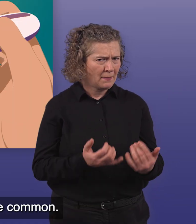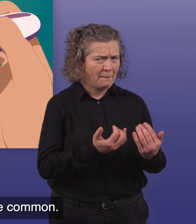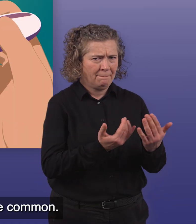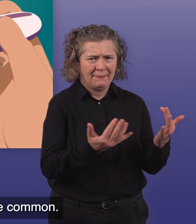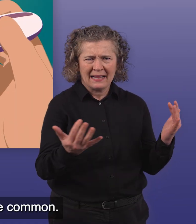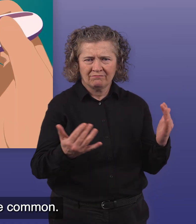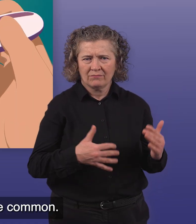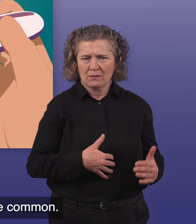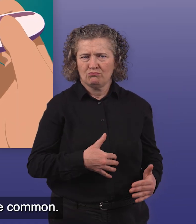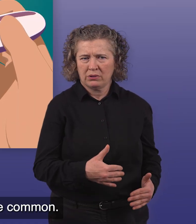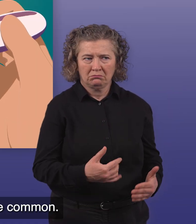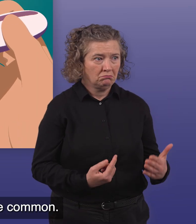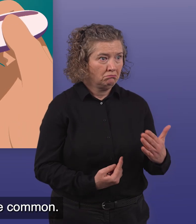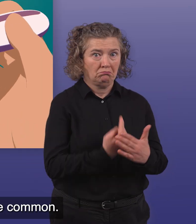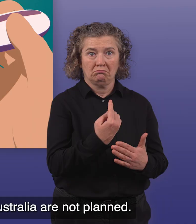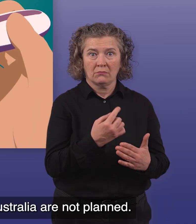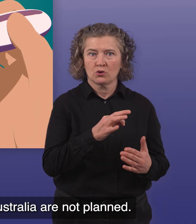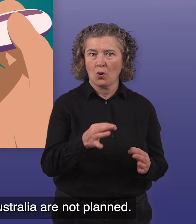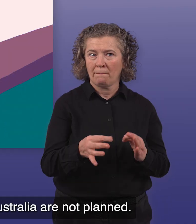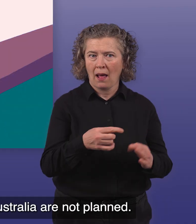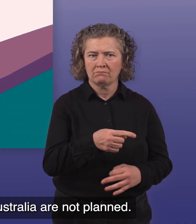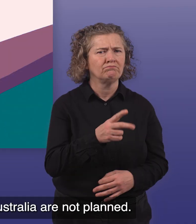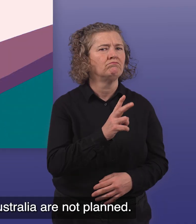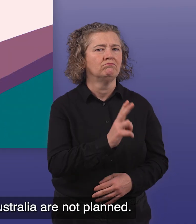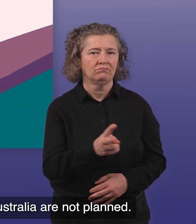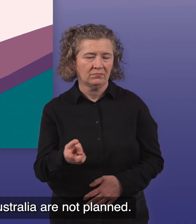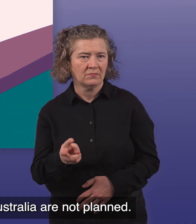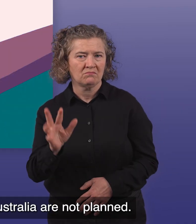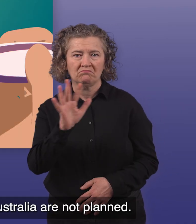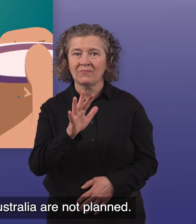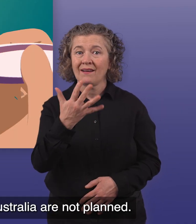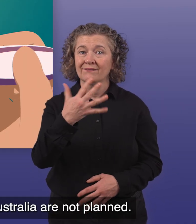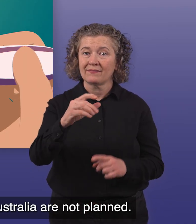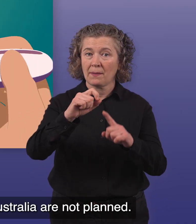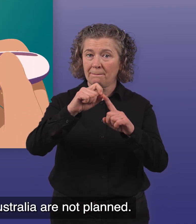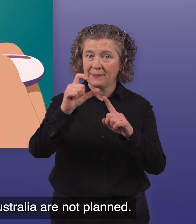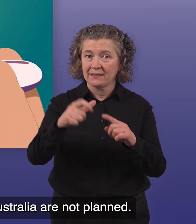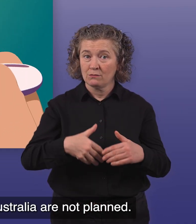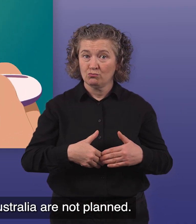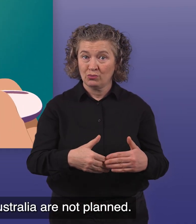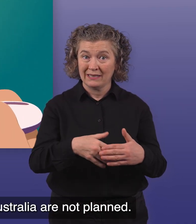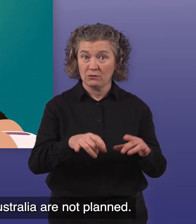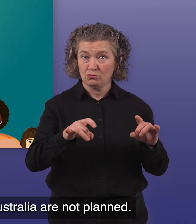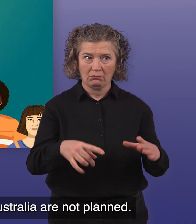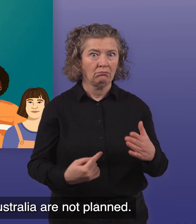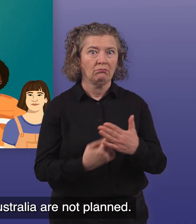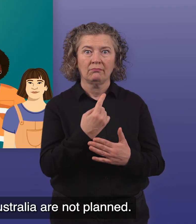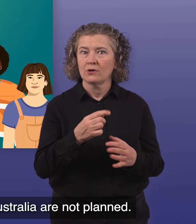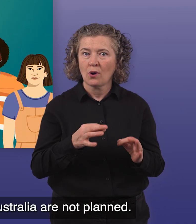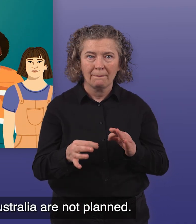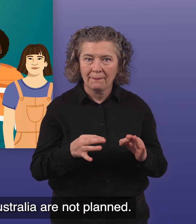Unplanned pregnancies are common. In fact, around 50% of pregnancies in Australia are not planned.